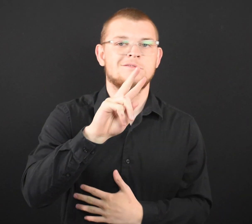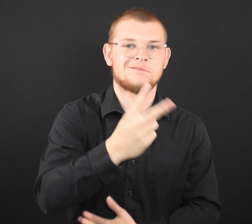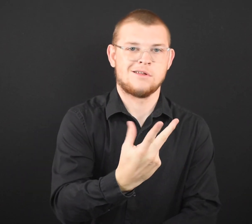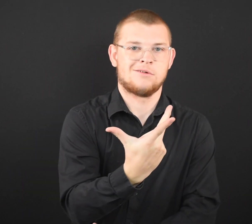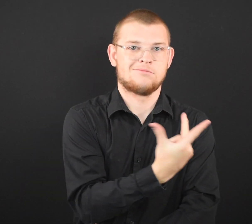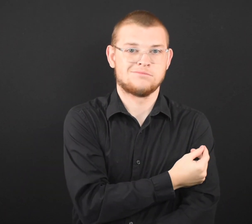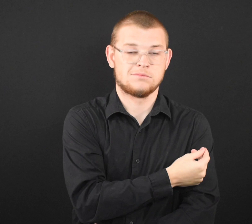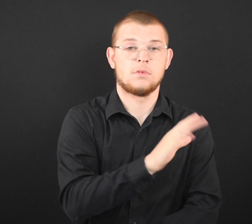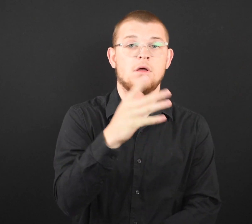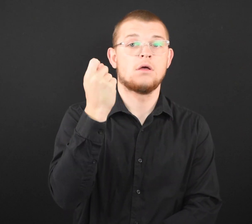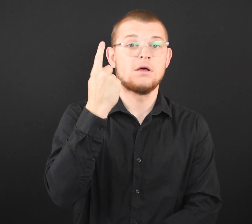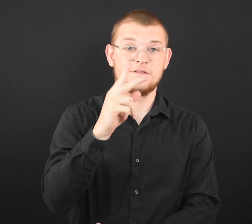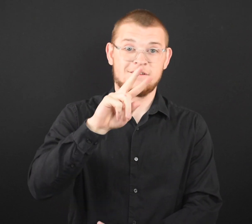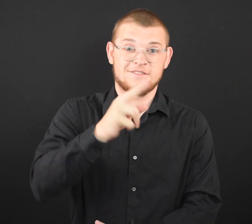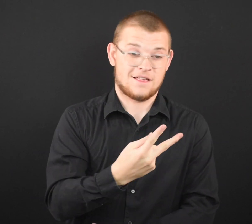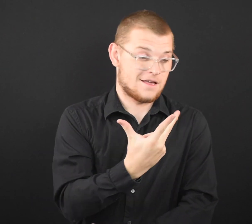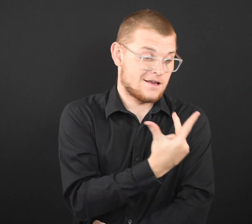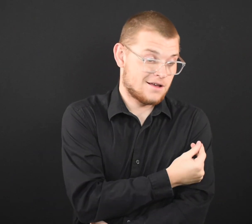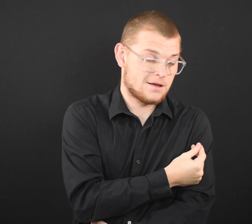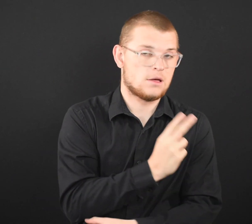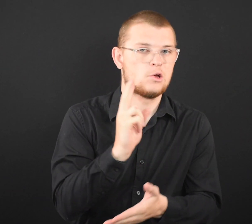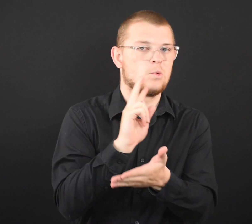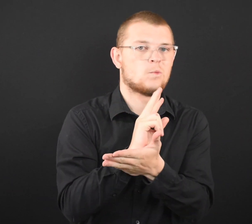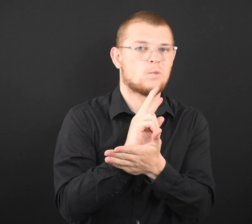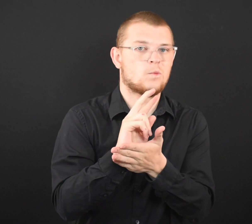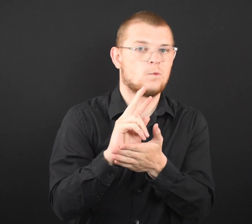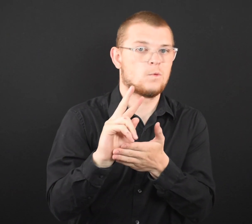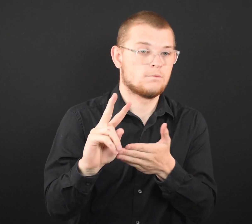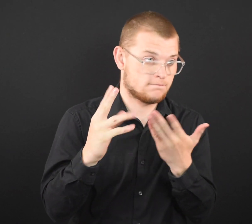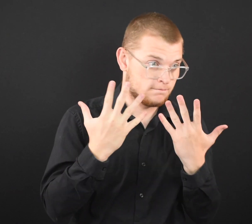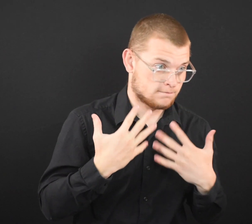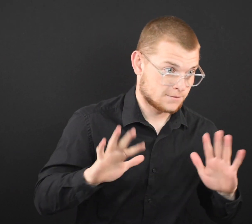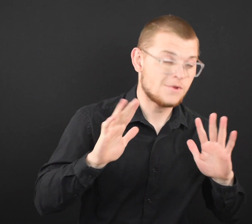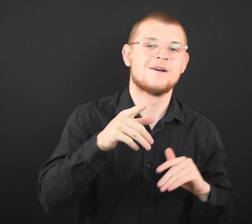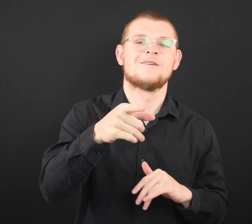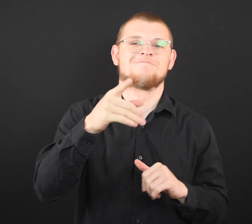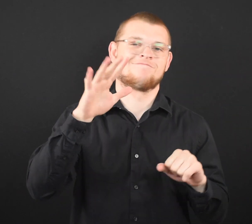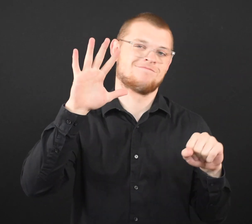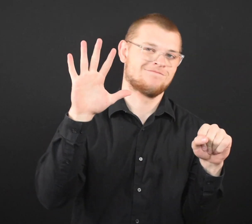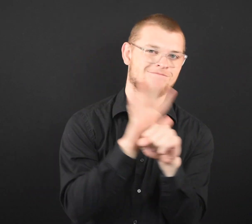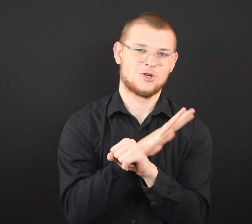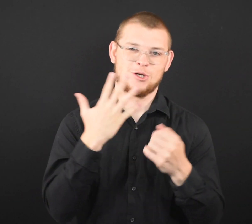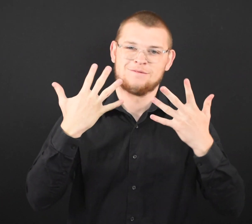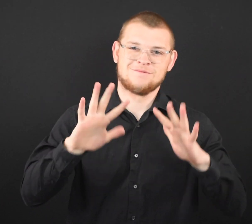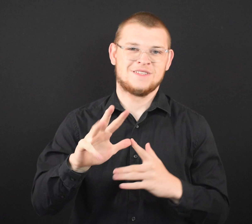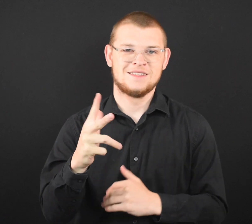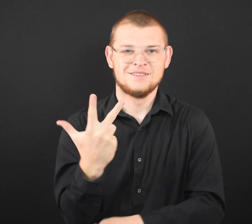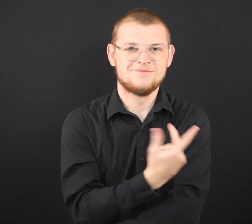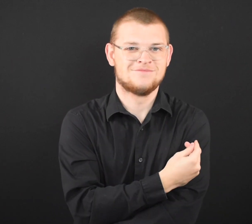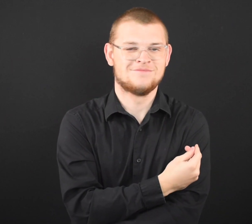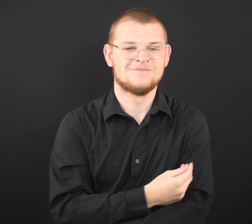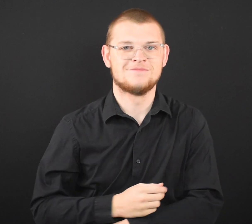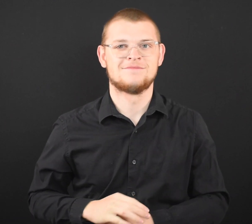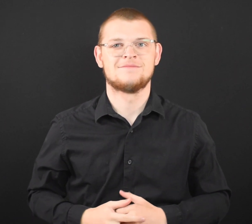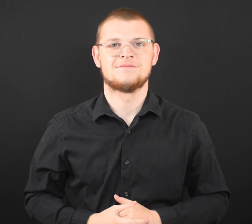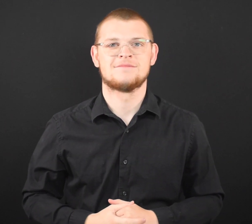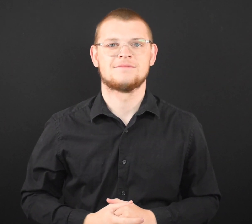after their first shot and be considered fully vaccinated 2 weeks after their second shot.